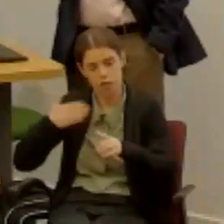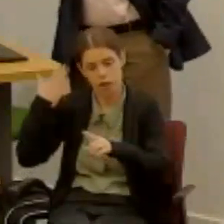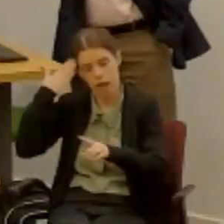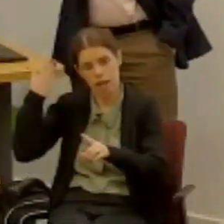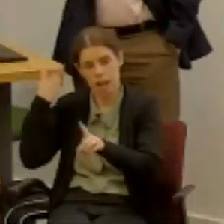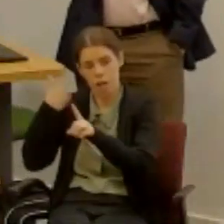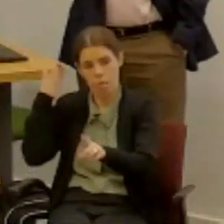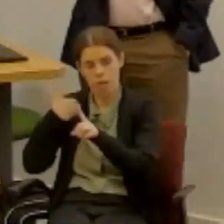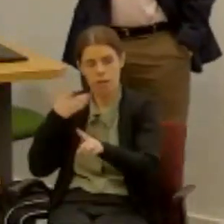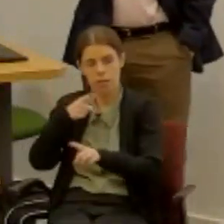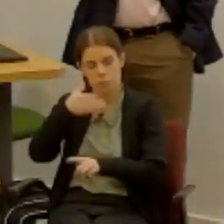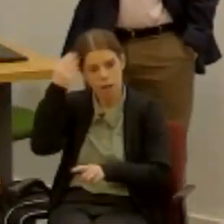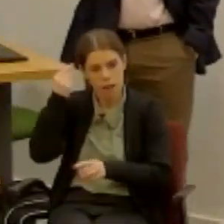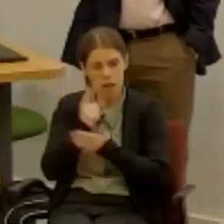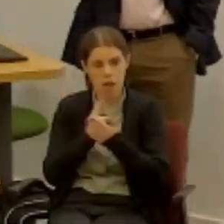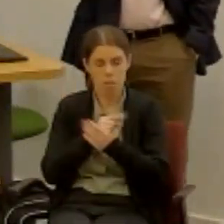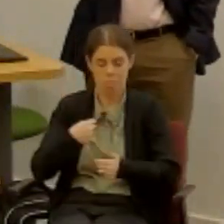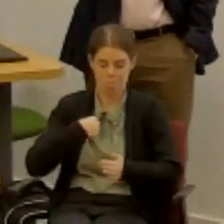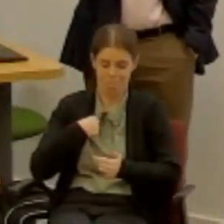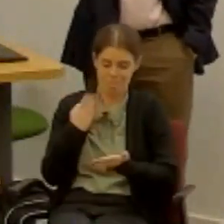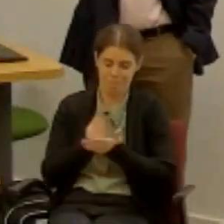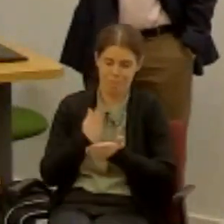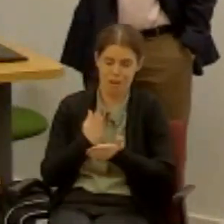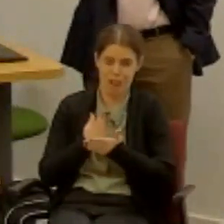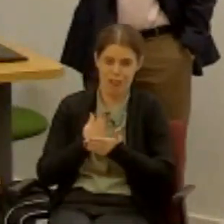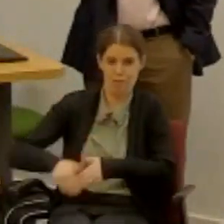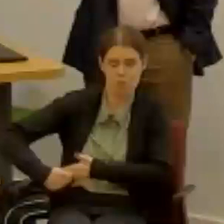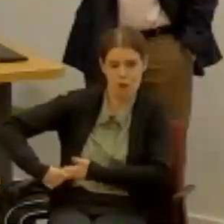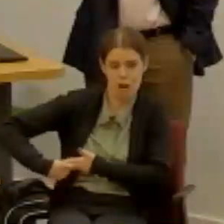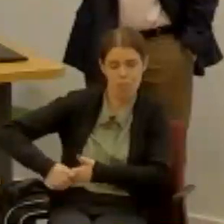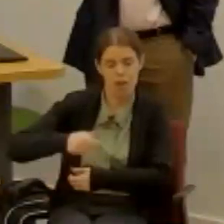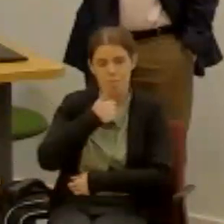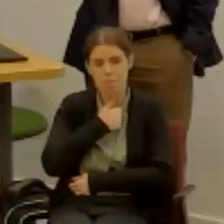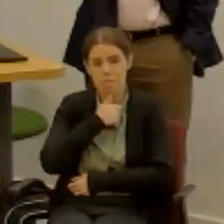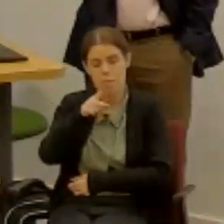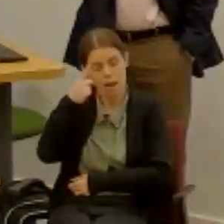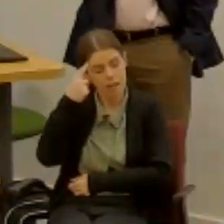So, you learn about football? I'm really a Rugby man. We learn a lot about football when you start doing this research.